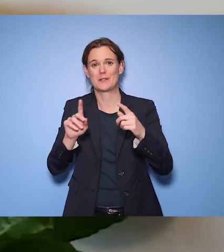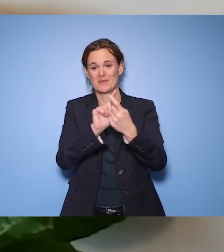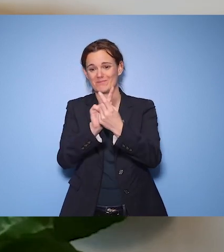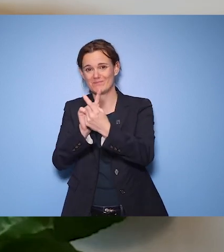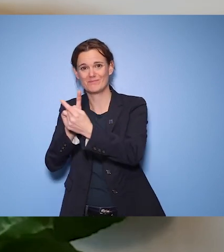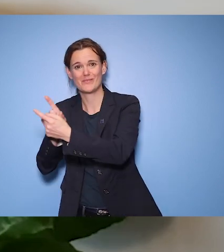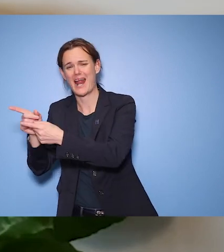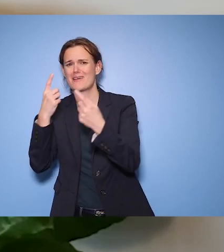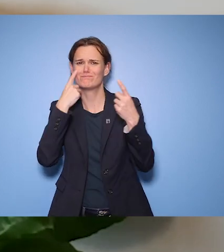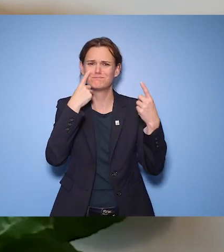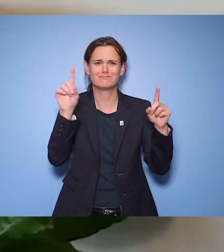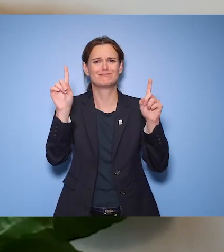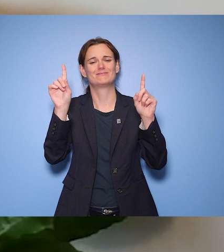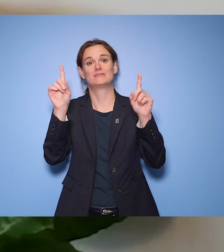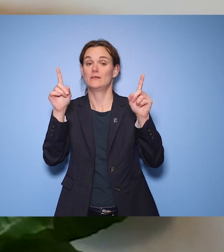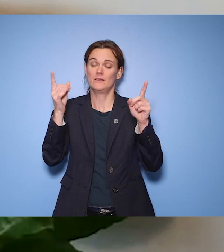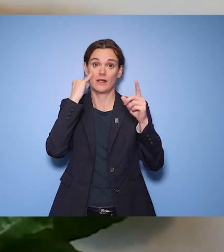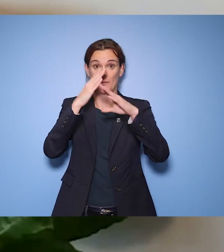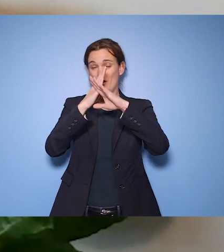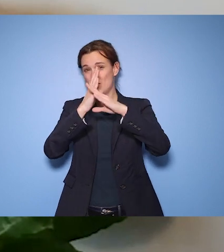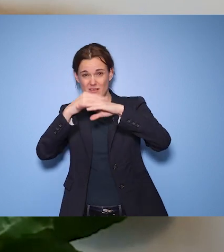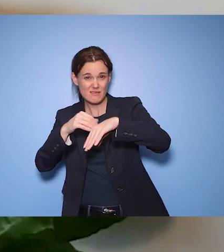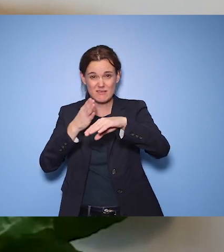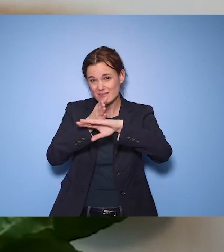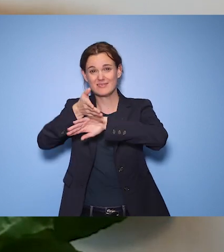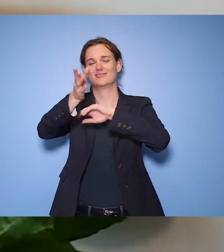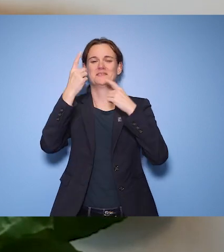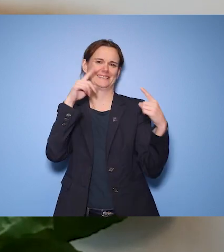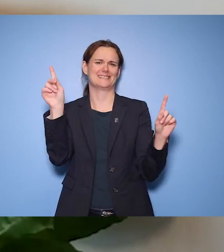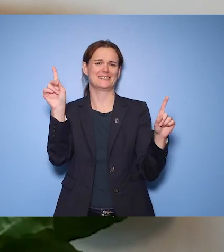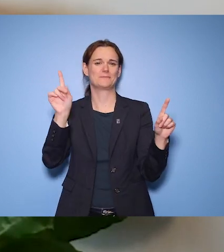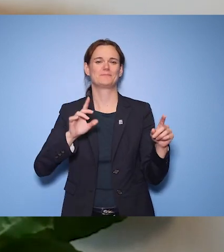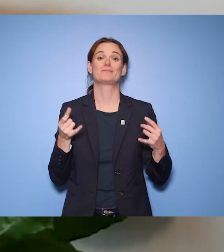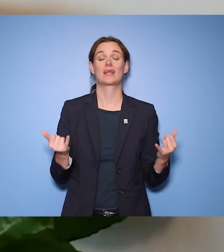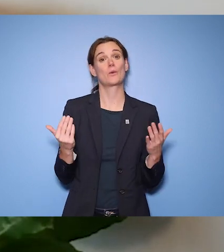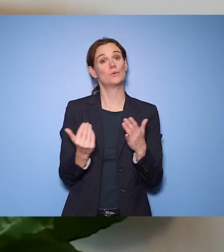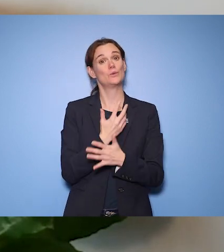get past so many different obstacles to help them succeed with their learning journeys. I